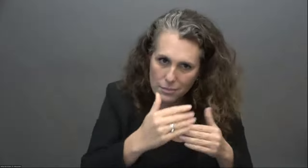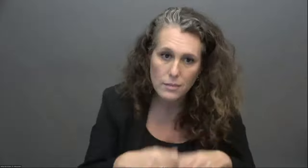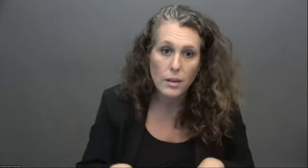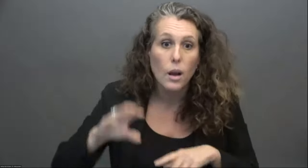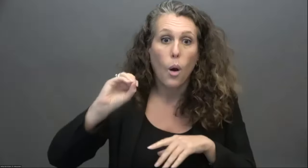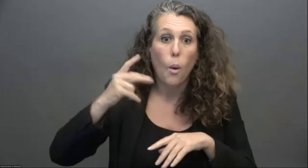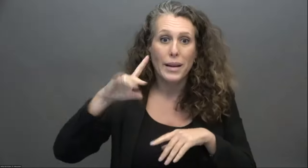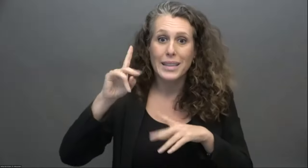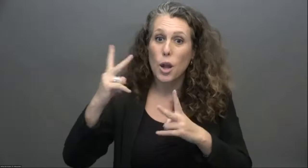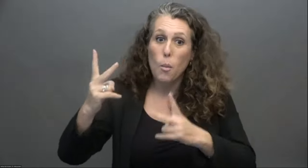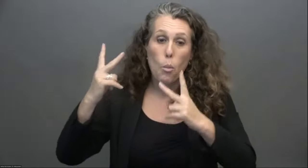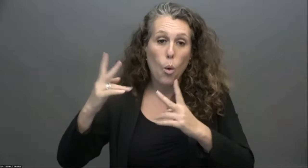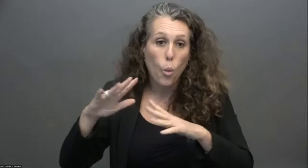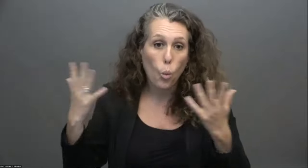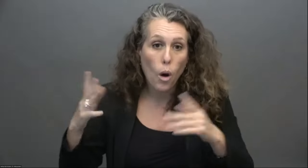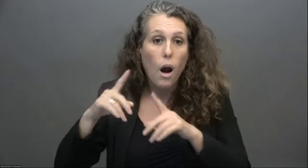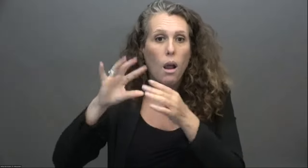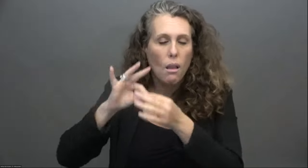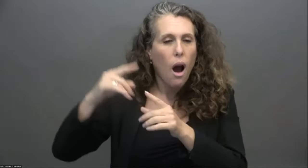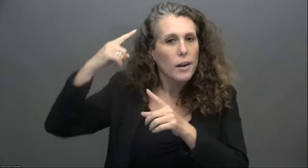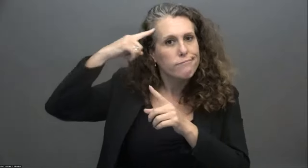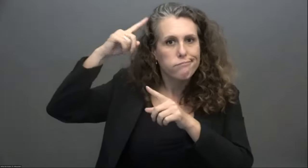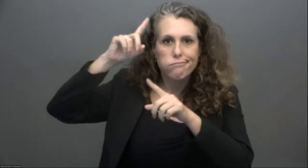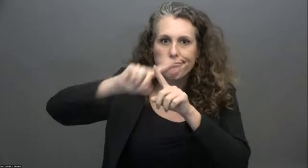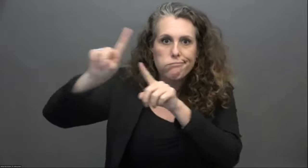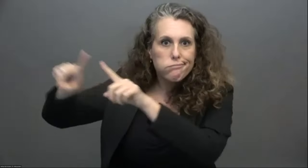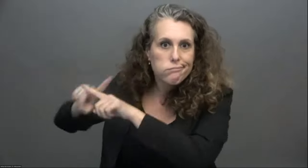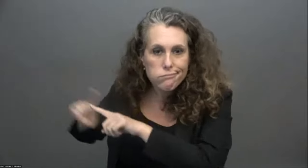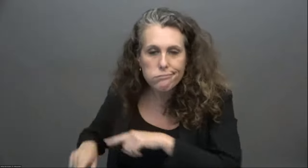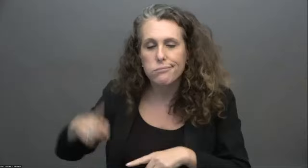such as a neuro diverse to psychosocial 16:47:48 and others.